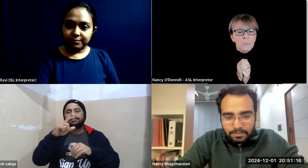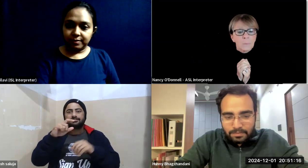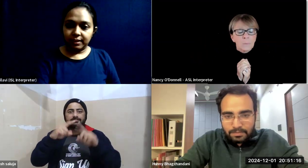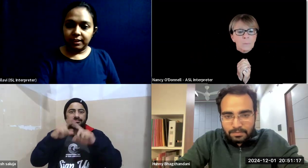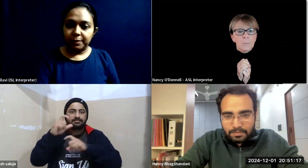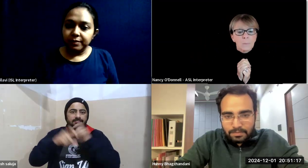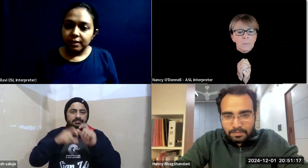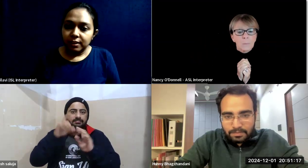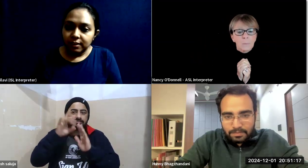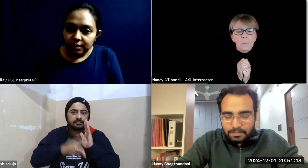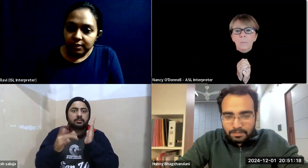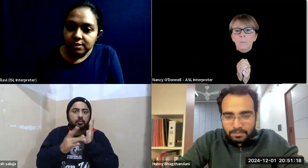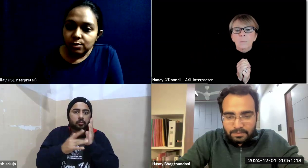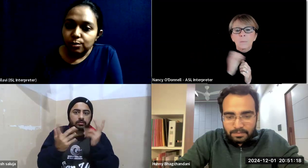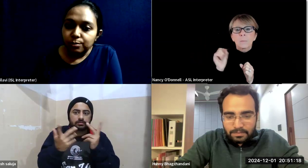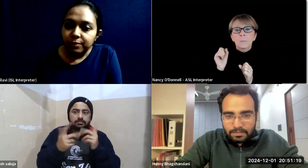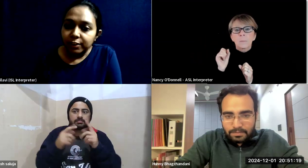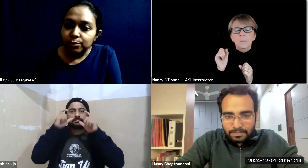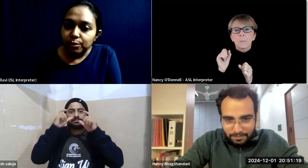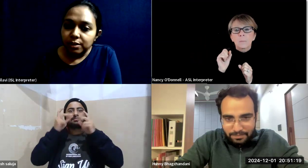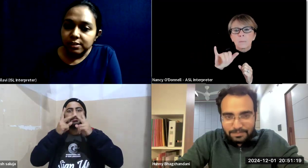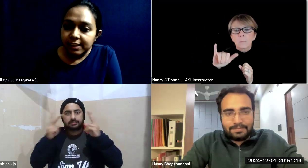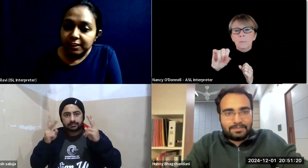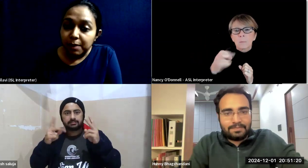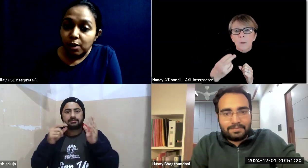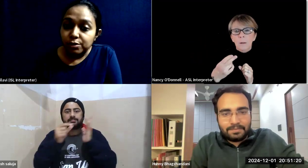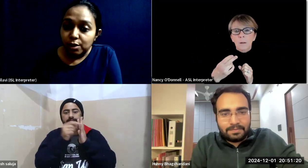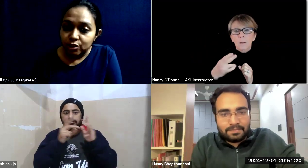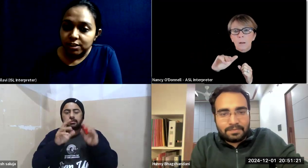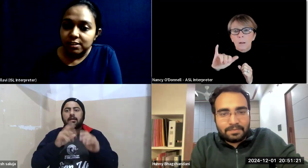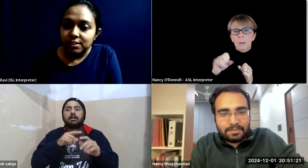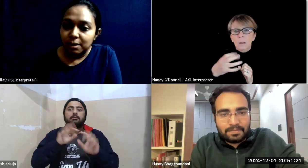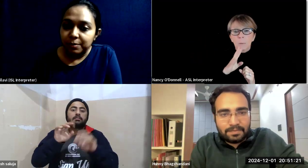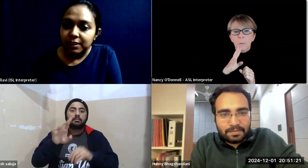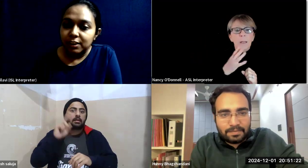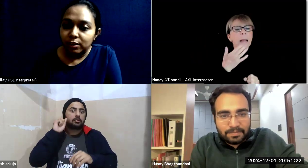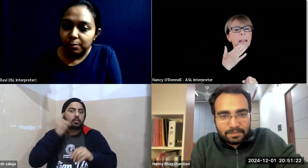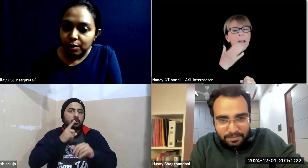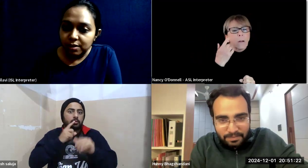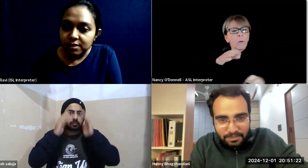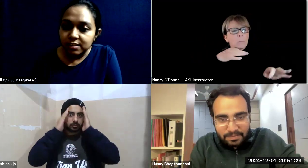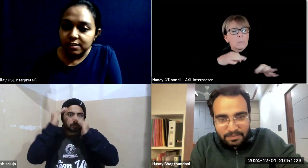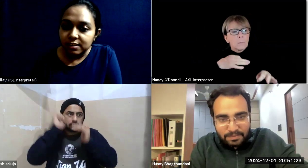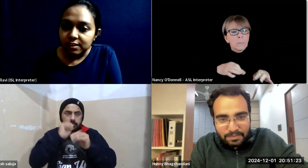[Interpreter speaking for Yash] Yeah. So thank you for telling about Torchit Company and all the products.